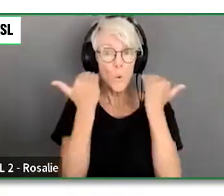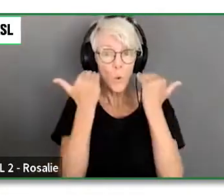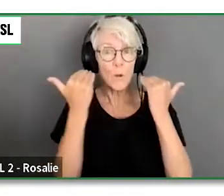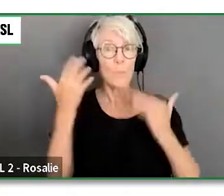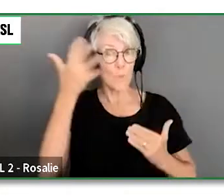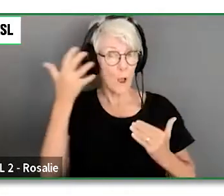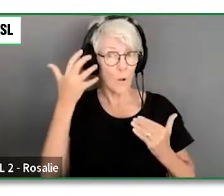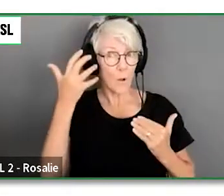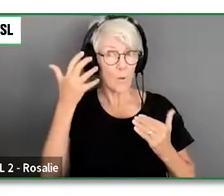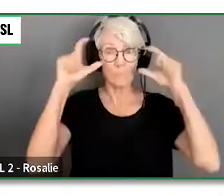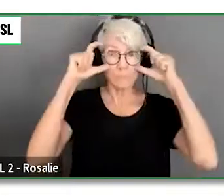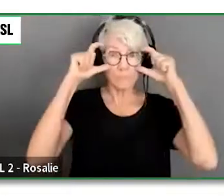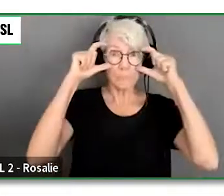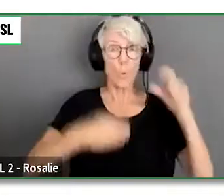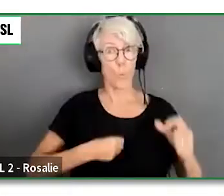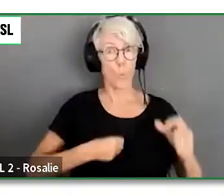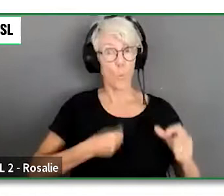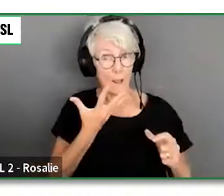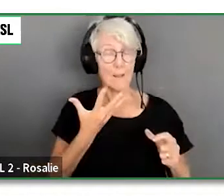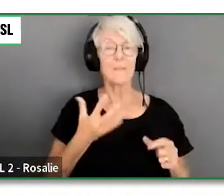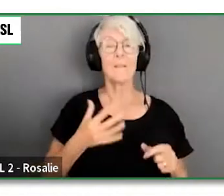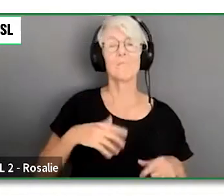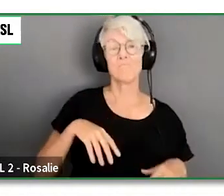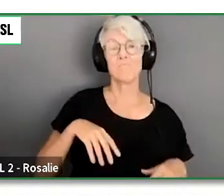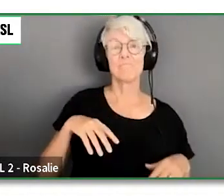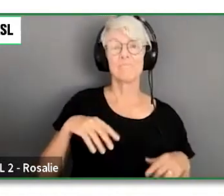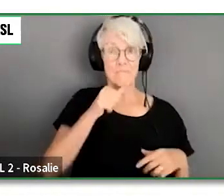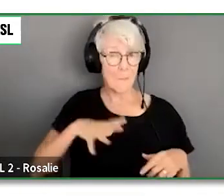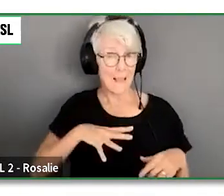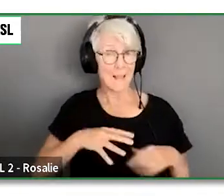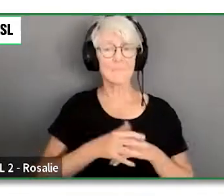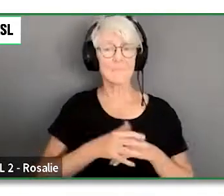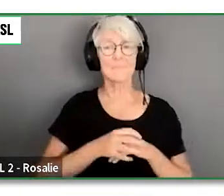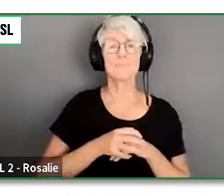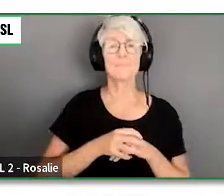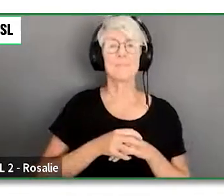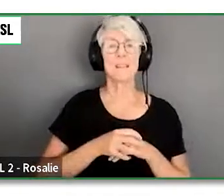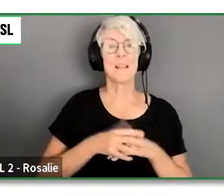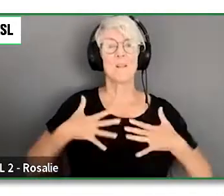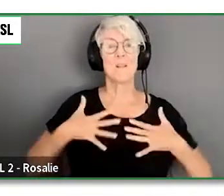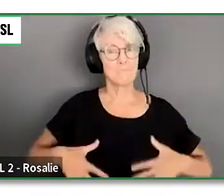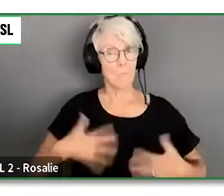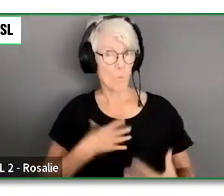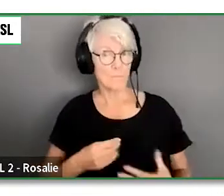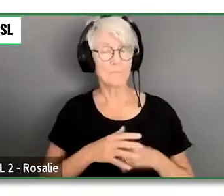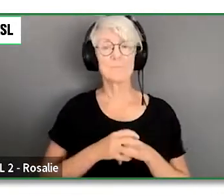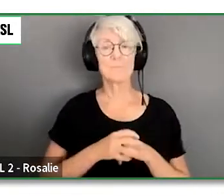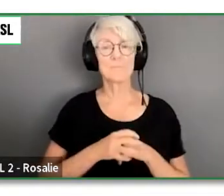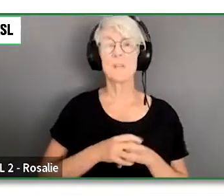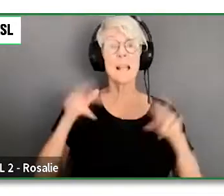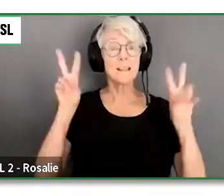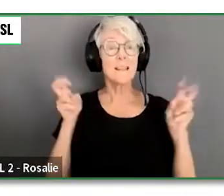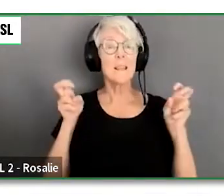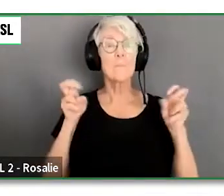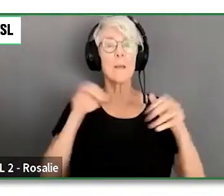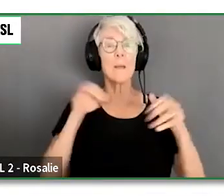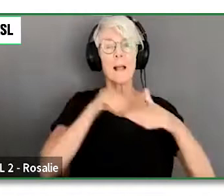and a light pink sweater today. Today's theme is major barriers affecting park accessibility. Before we dive in, I wanted to let